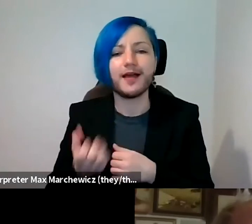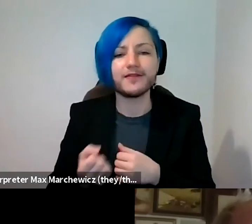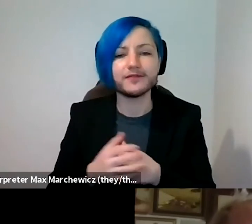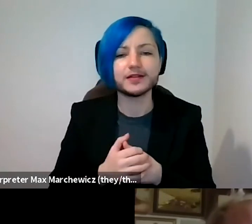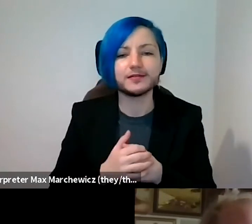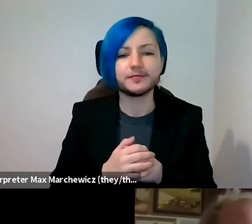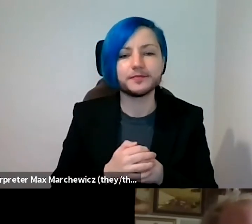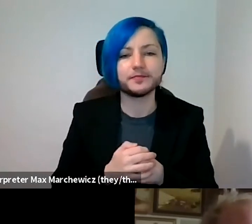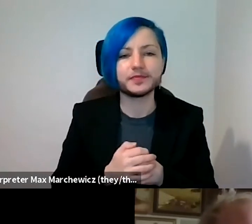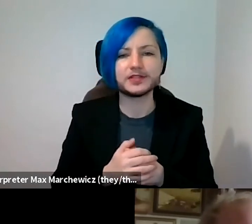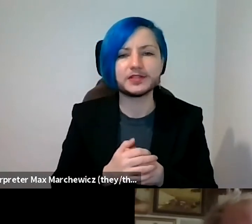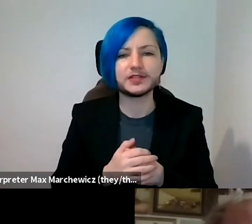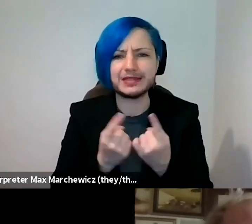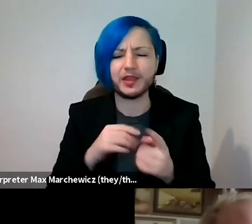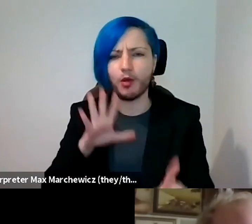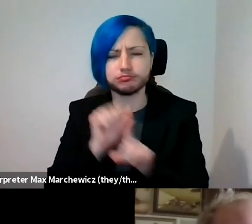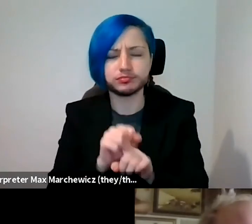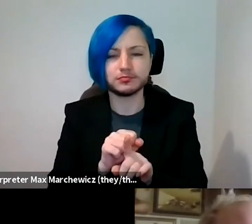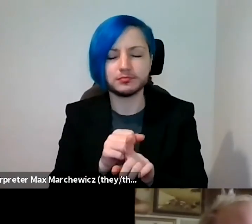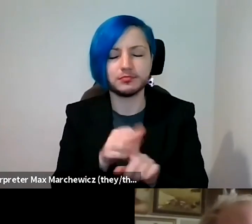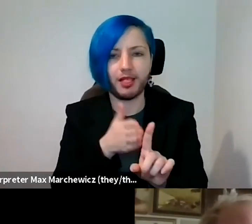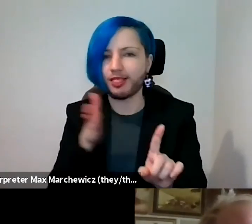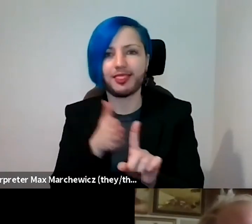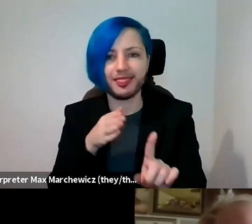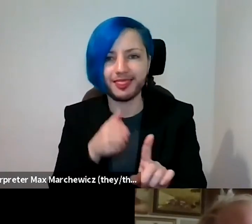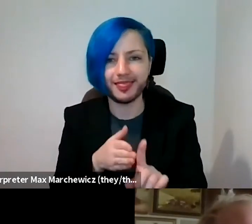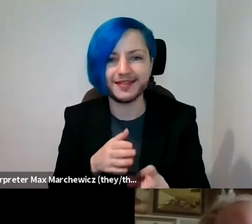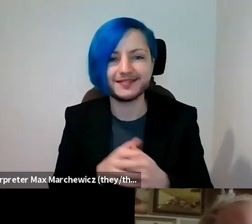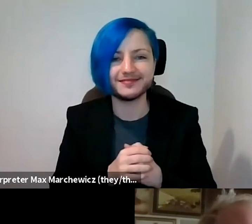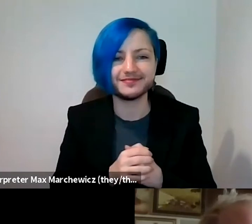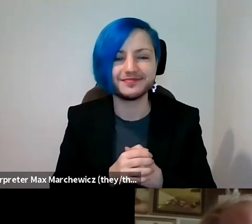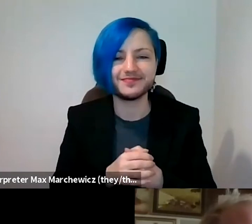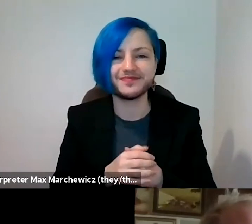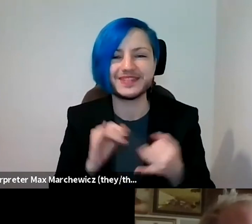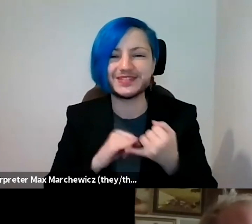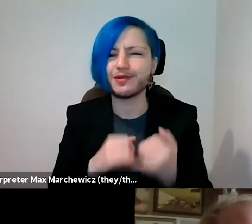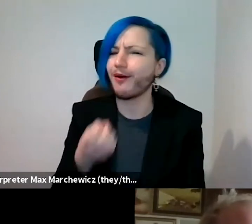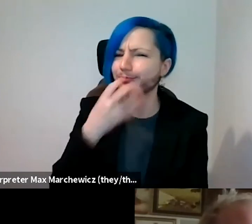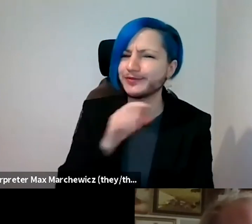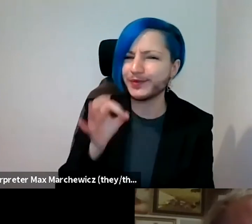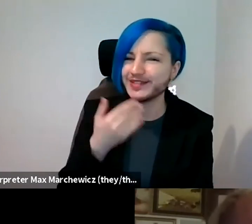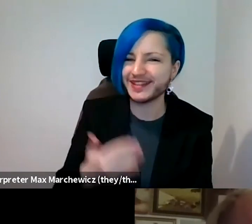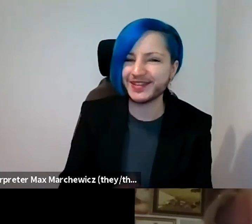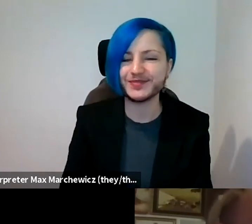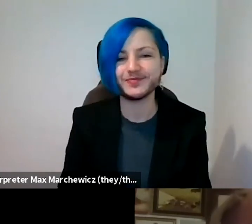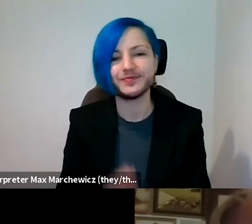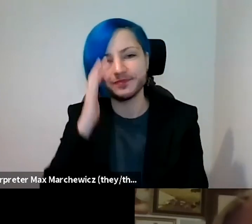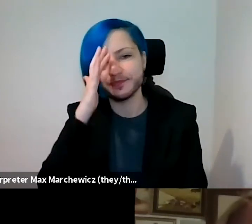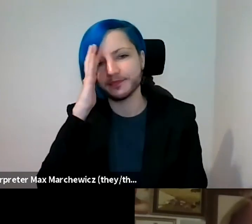sidelined you in a way when you came across it? That's such a wonderful question, James, thank you. Well, yeah, they helped me.